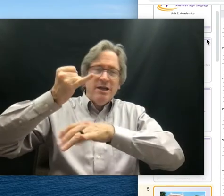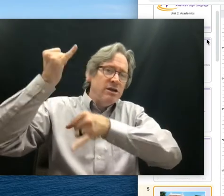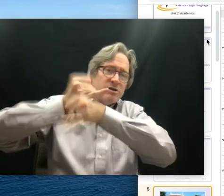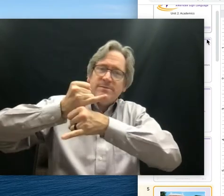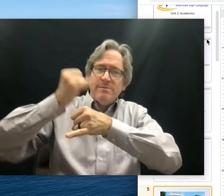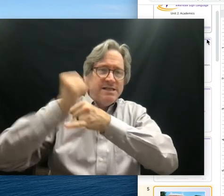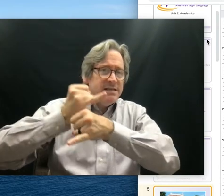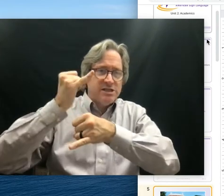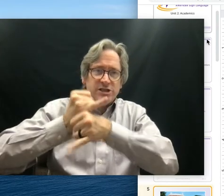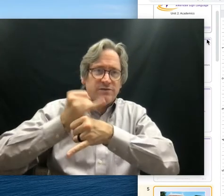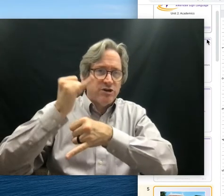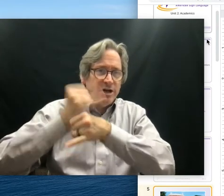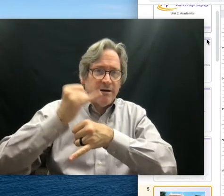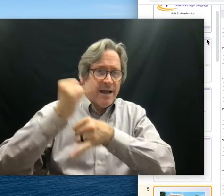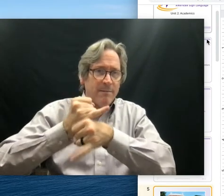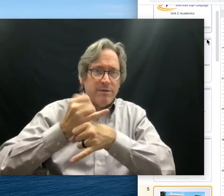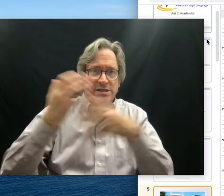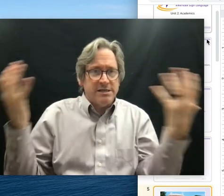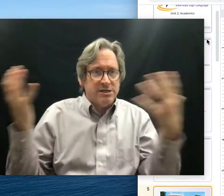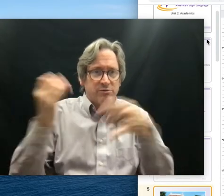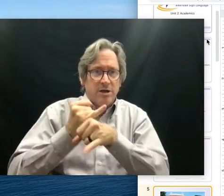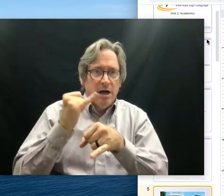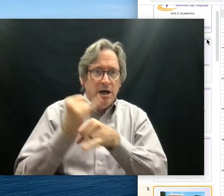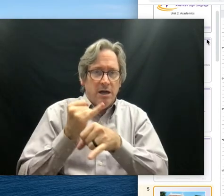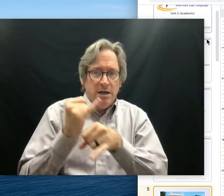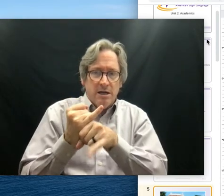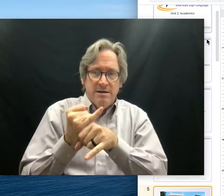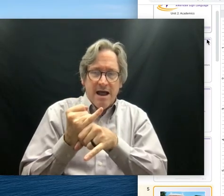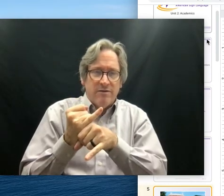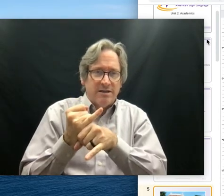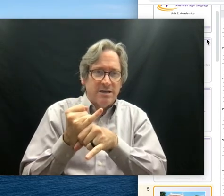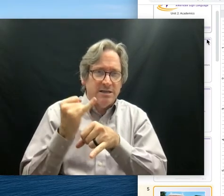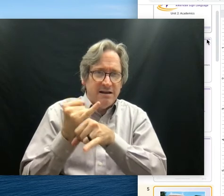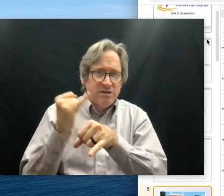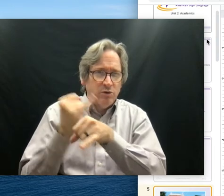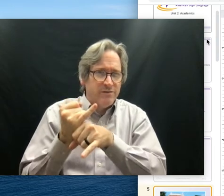you'll sometimes see this just for generic campus because it's uh now that the debt schools for